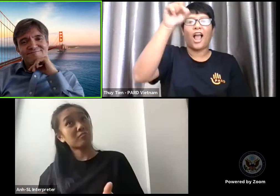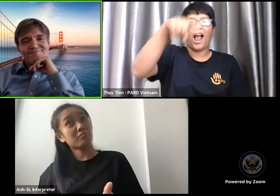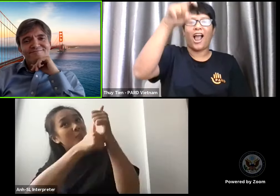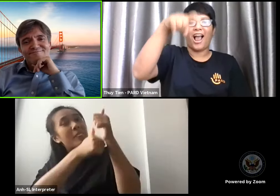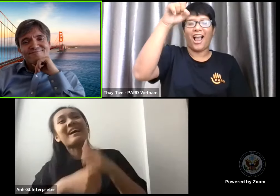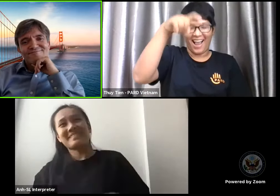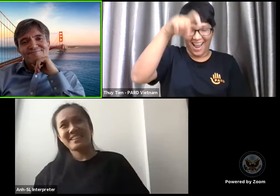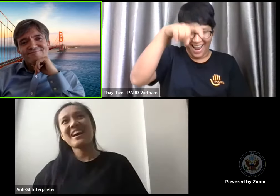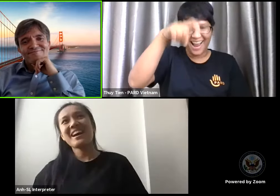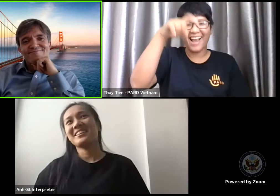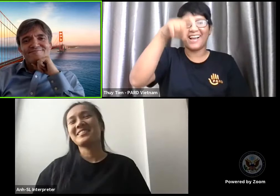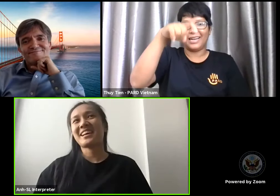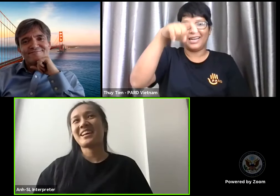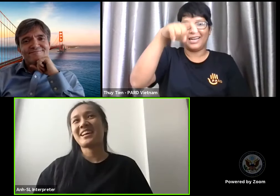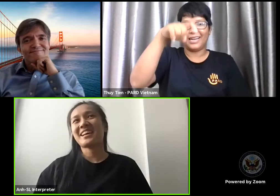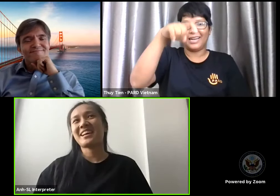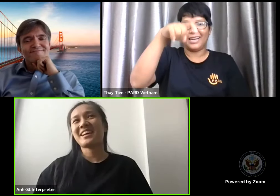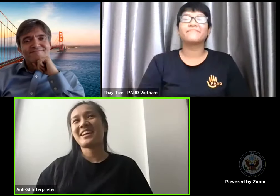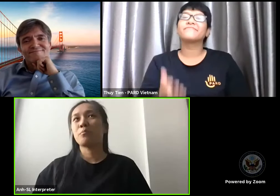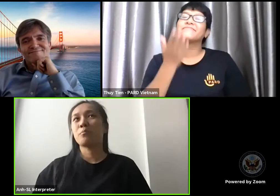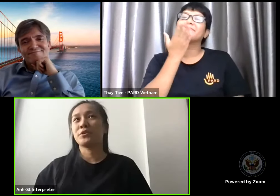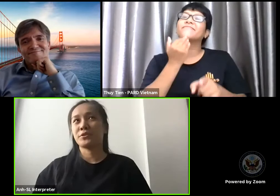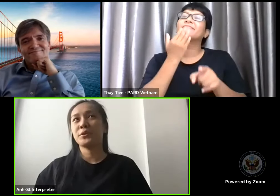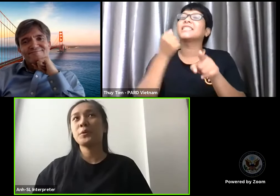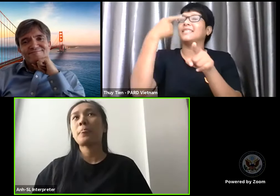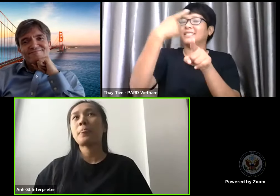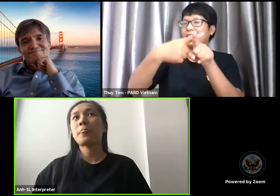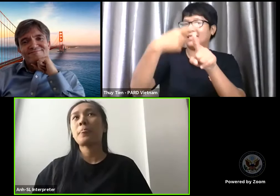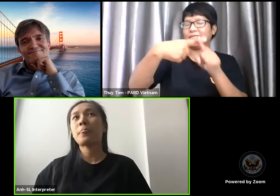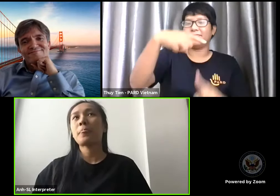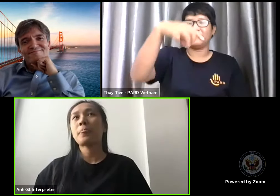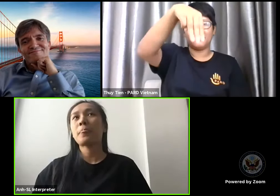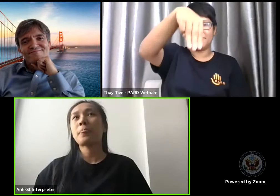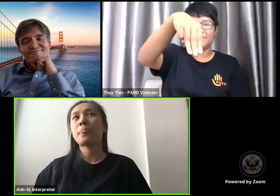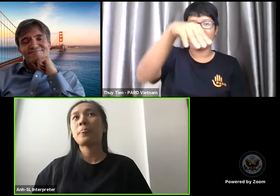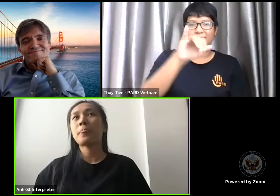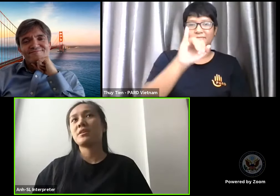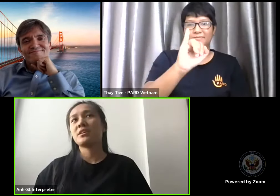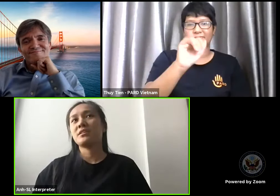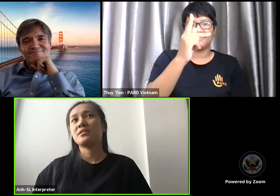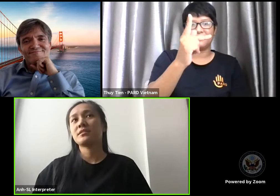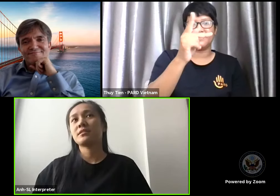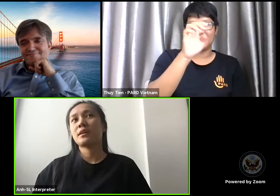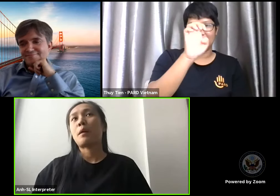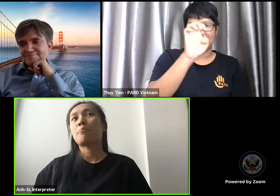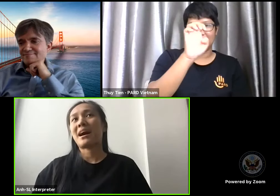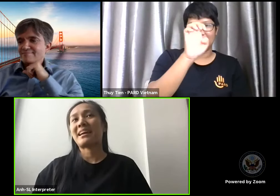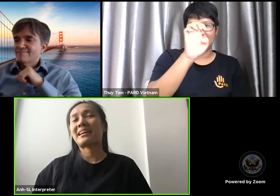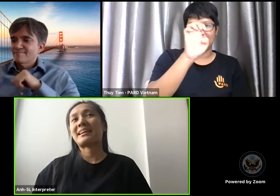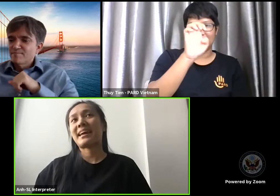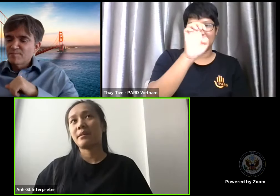[Anh] Yes, I do have a role model and his name is Mike Kemp,